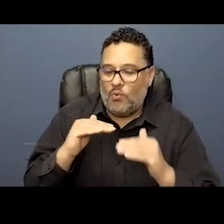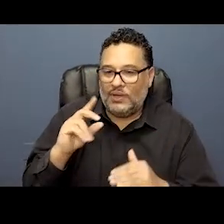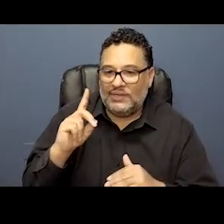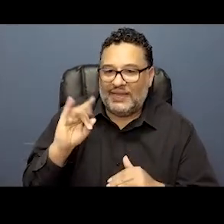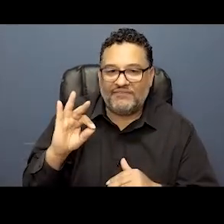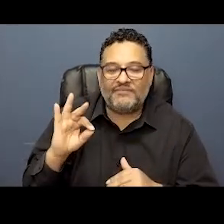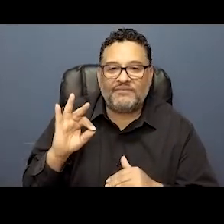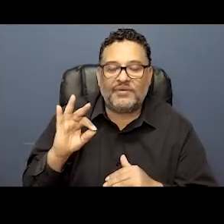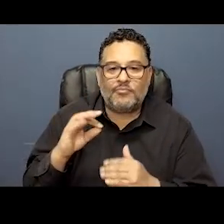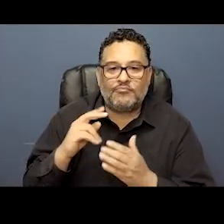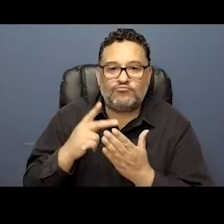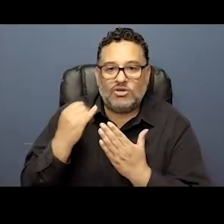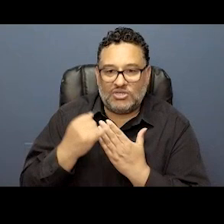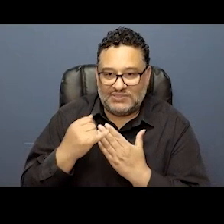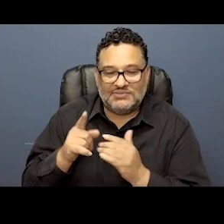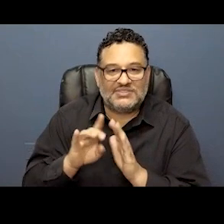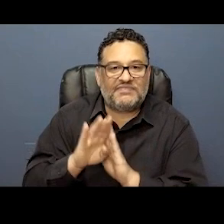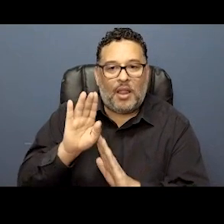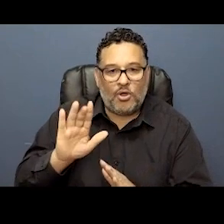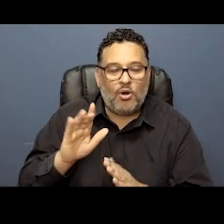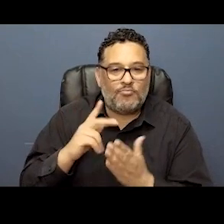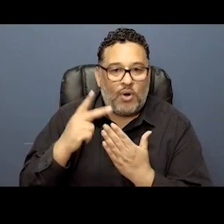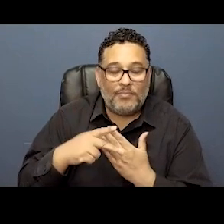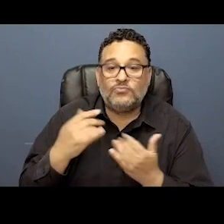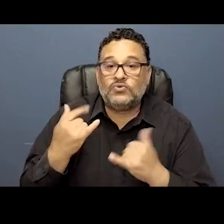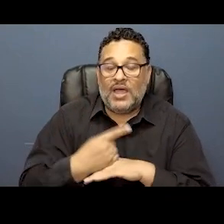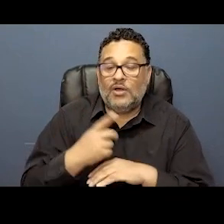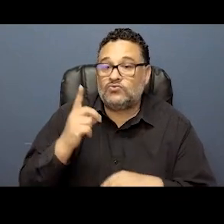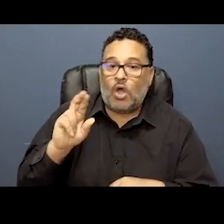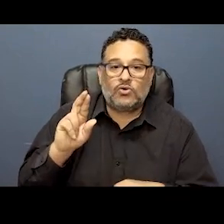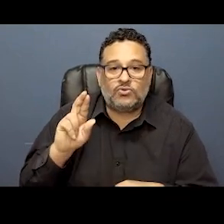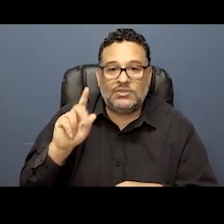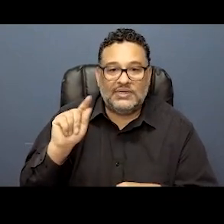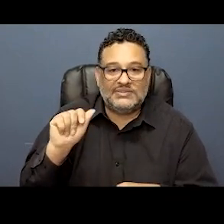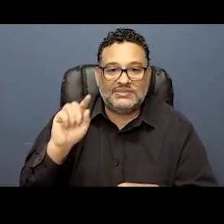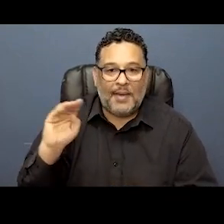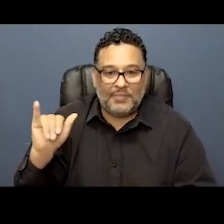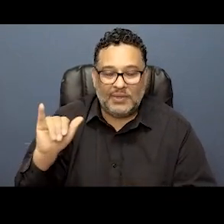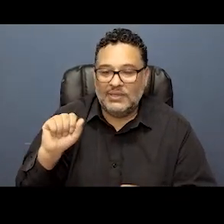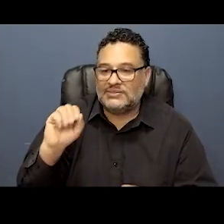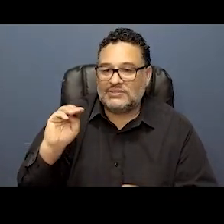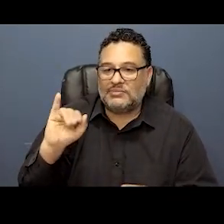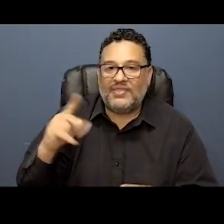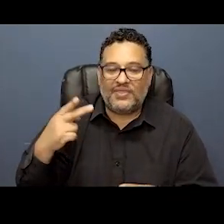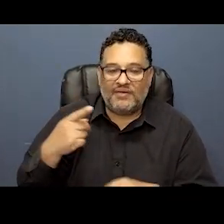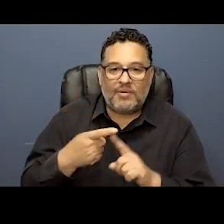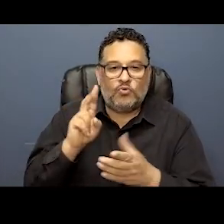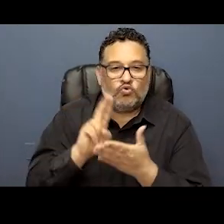projects developed their training program. Today, we are joined by Dr. Tammy Smith from the